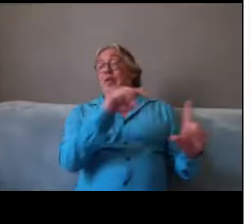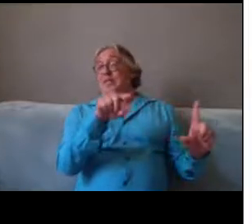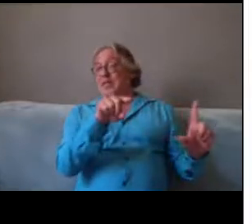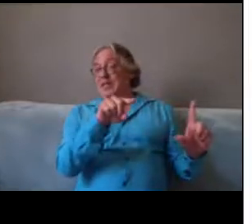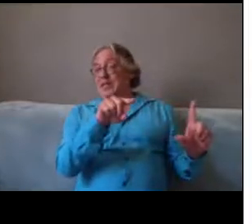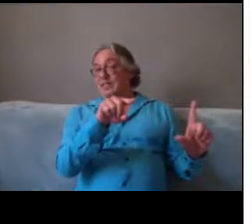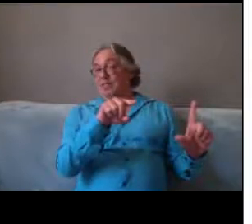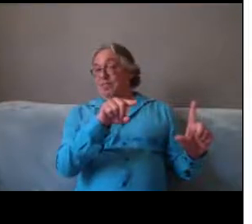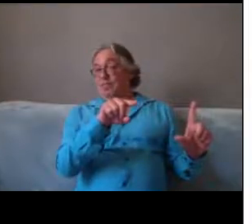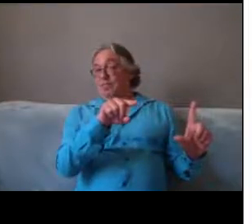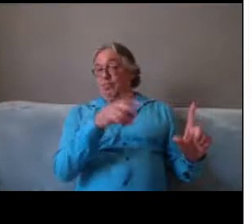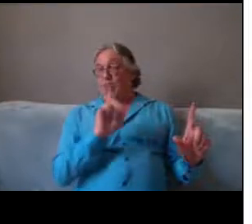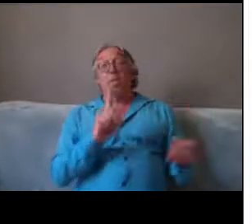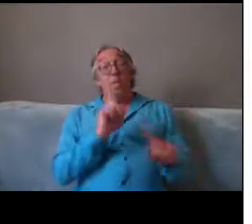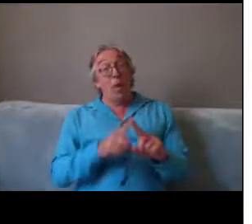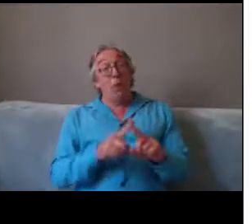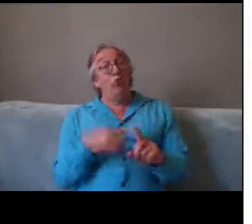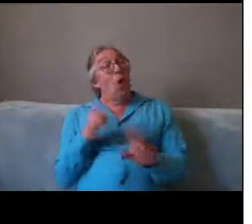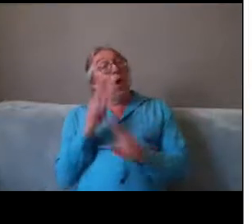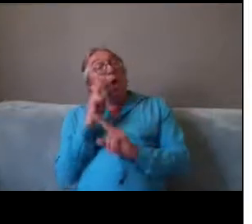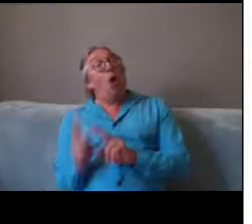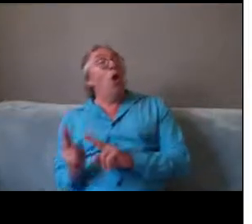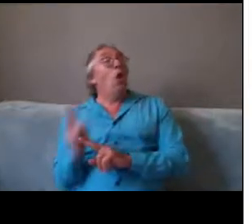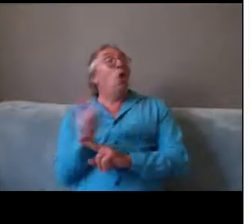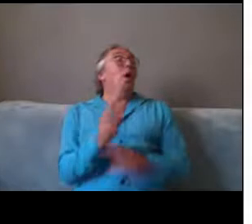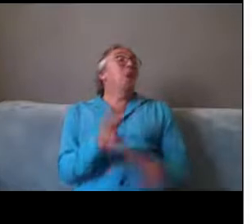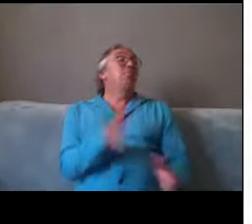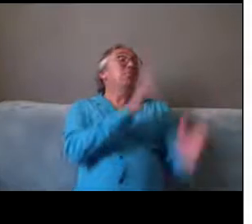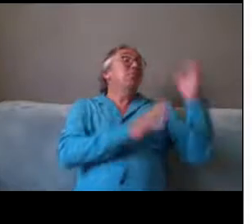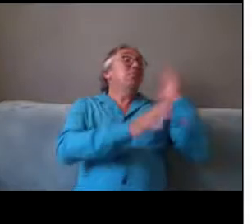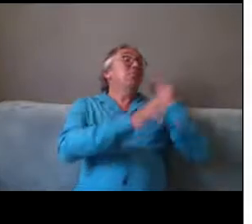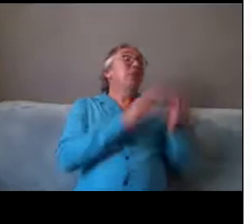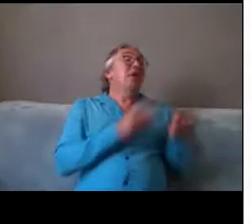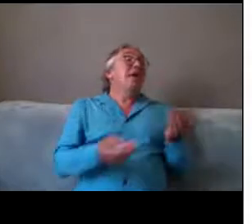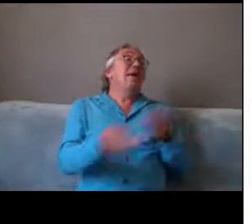And especially student survey but we also had it for universities,